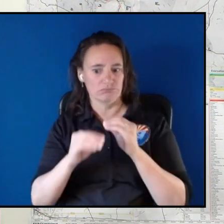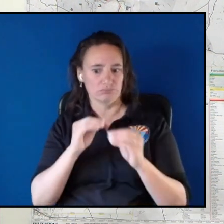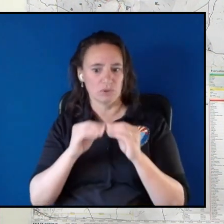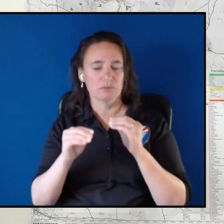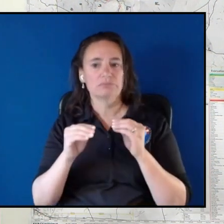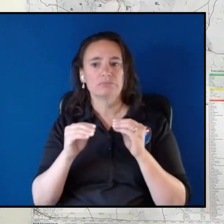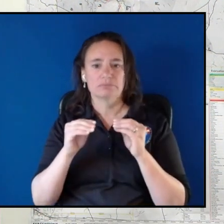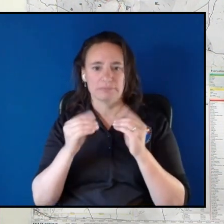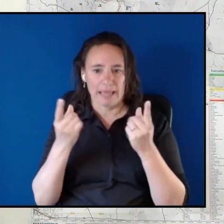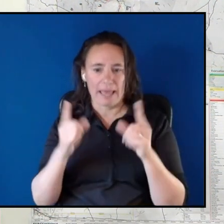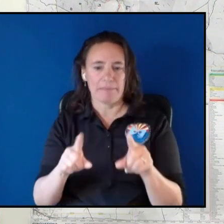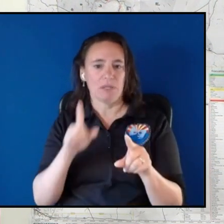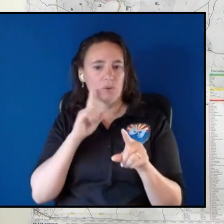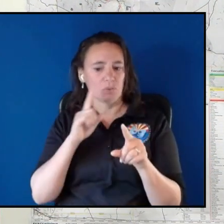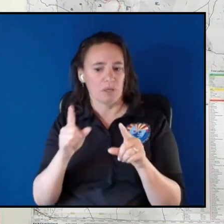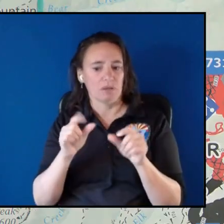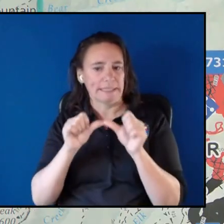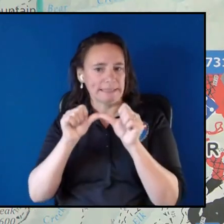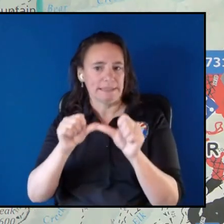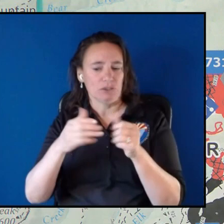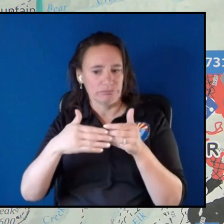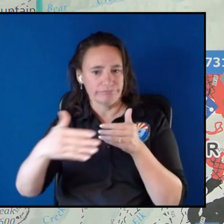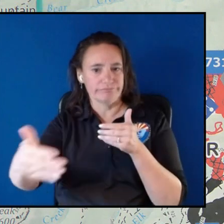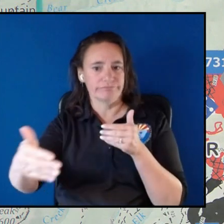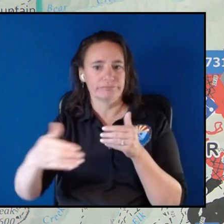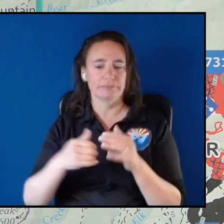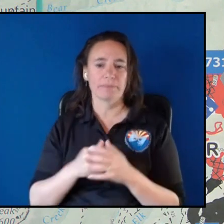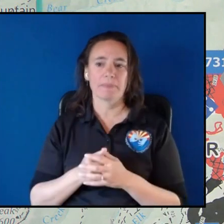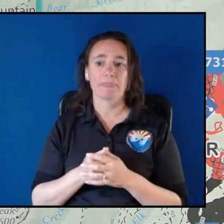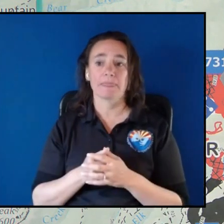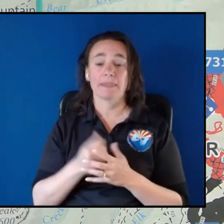Fire suppression wise, up in Big Pine this area back up in here,